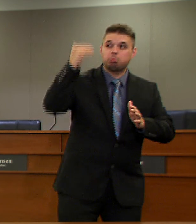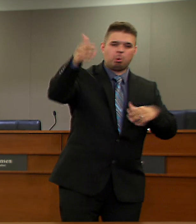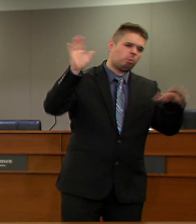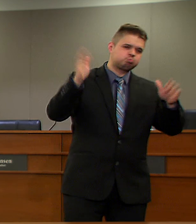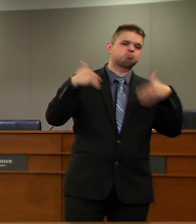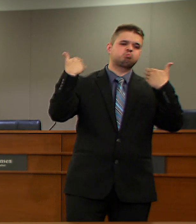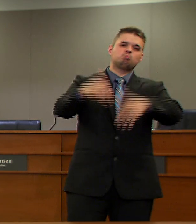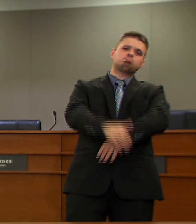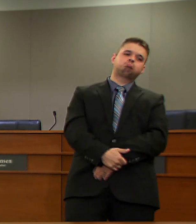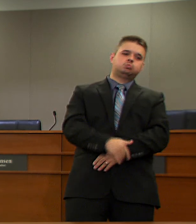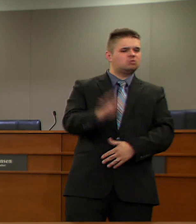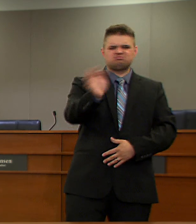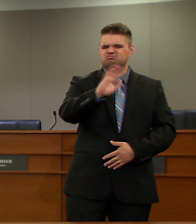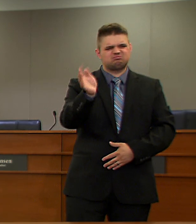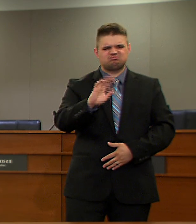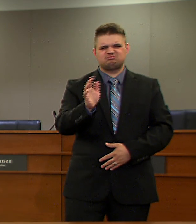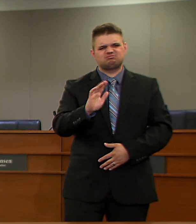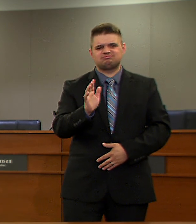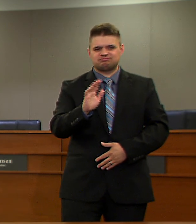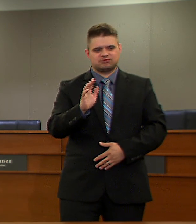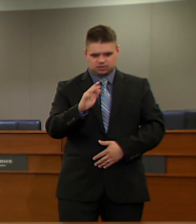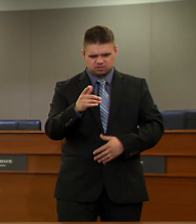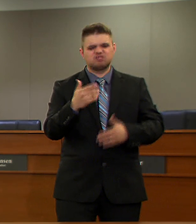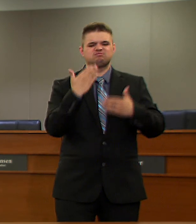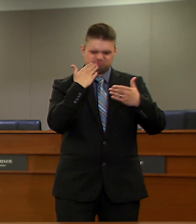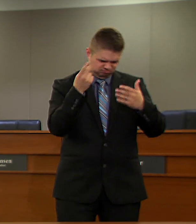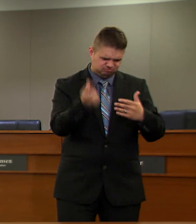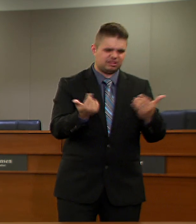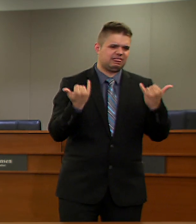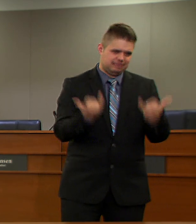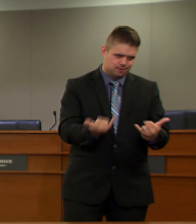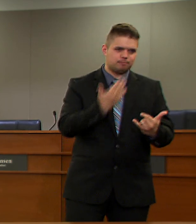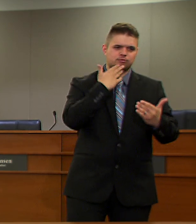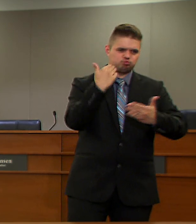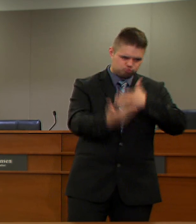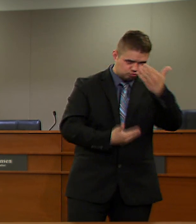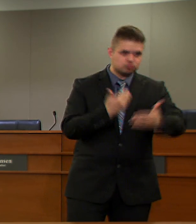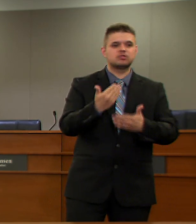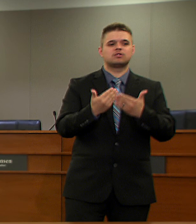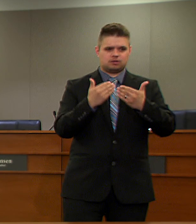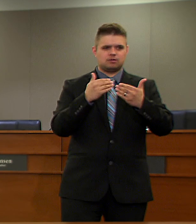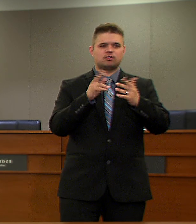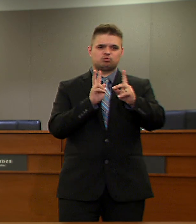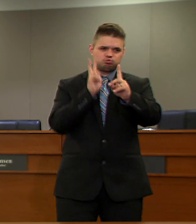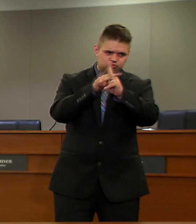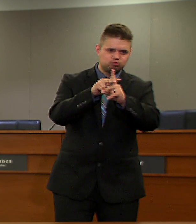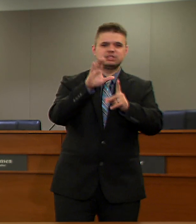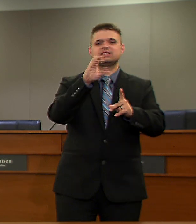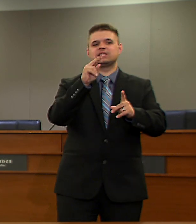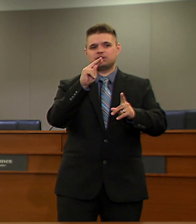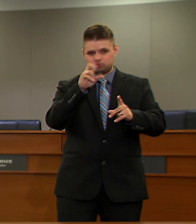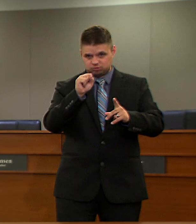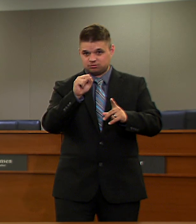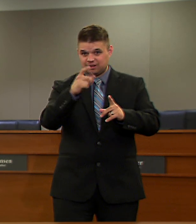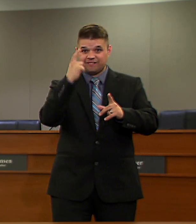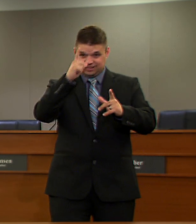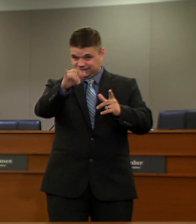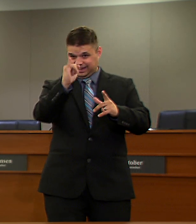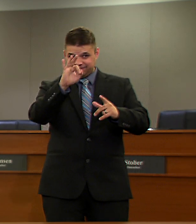future of our community, ensuring that Vancouver receives its fair share of the hundreds of millions of dollars in